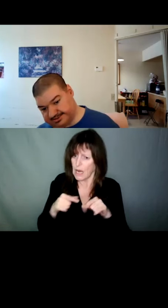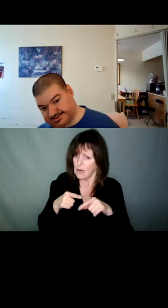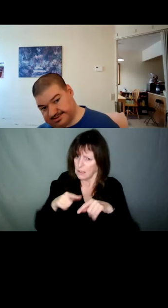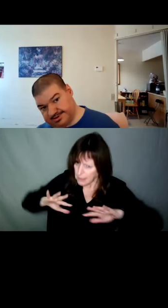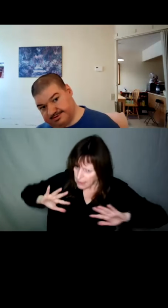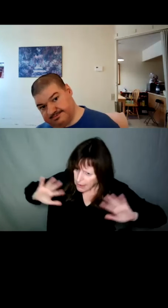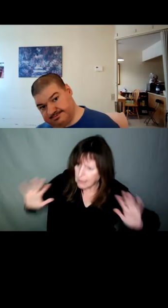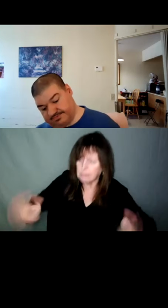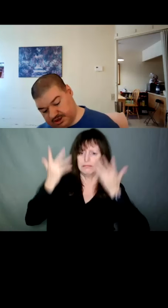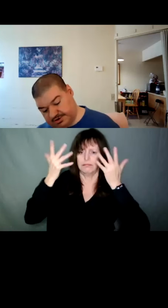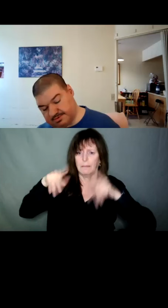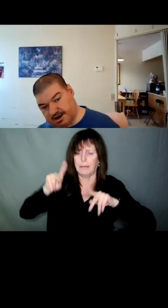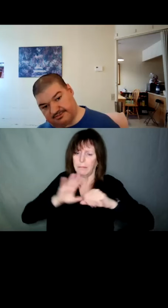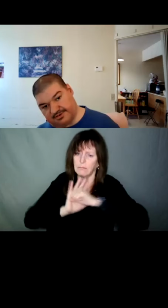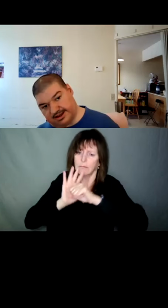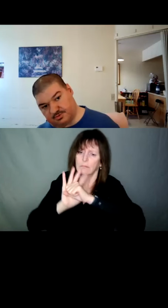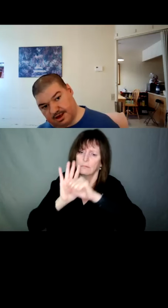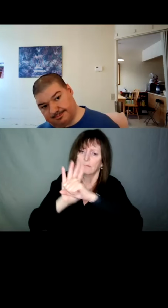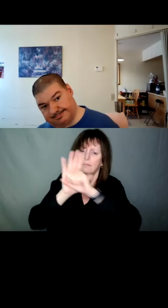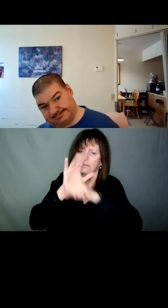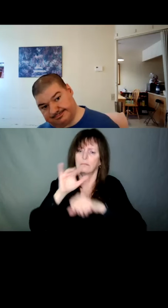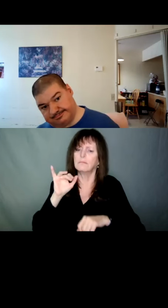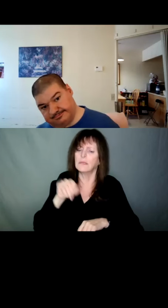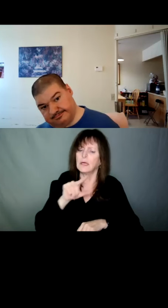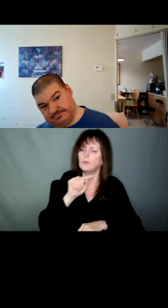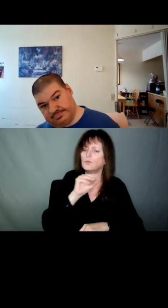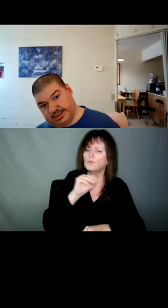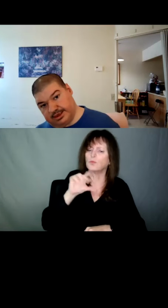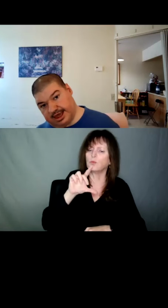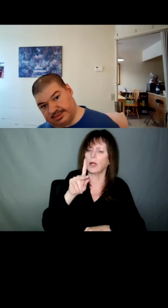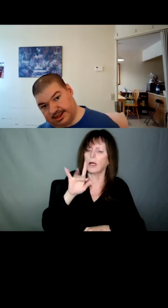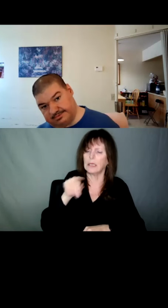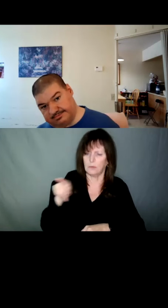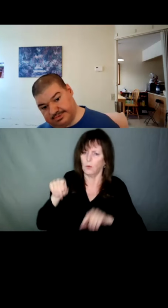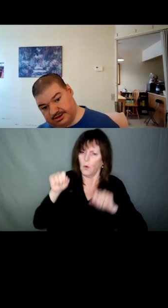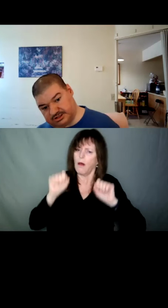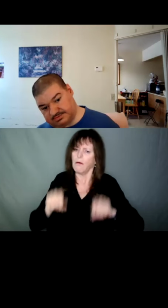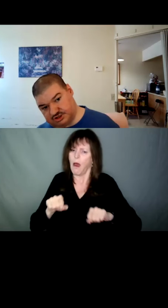grassroots organization .